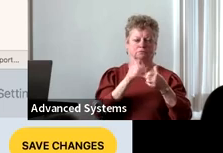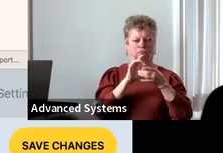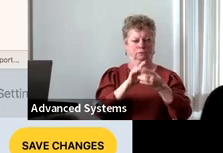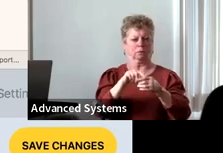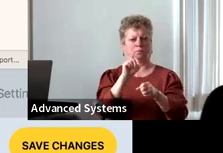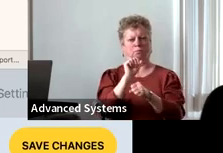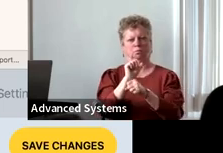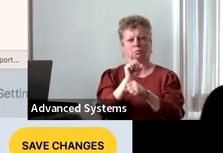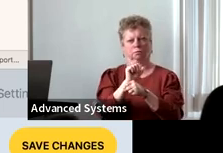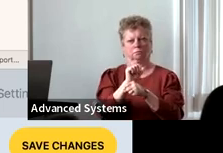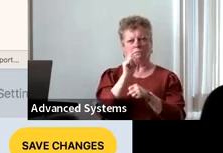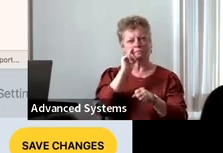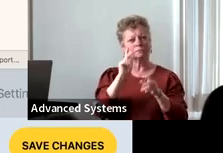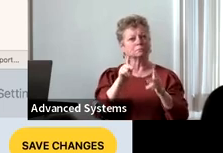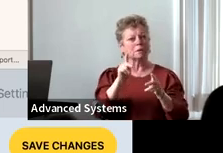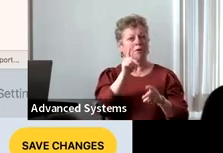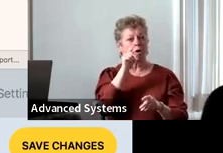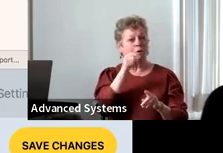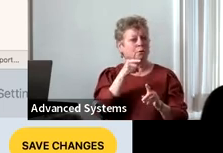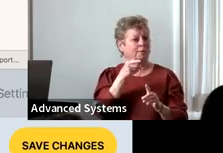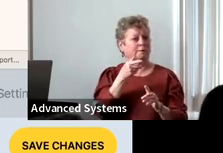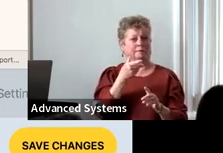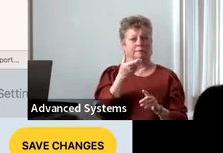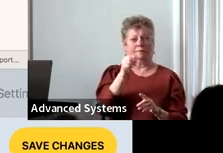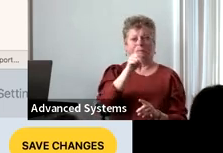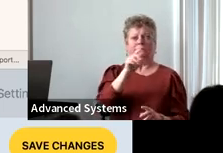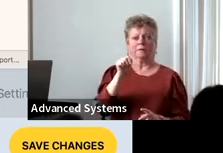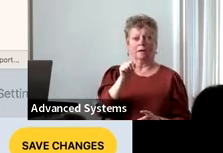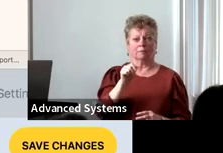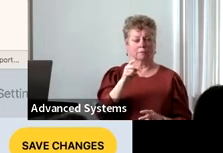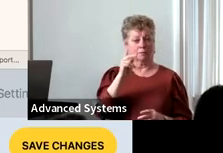that exist for persons with disabilities in HRM. The purple on the right.